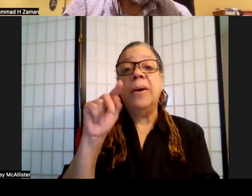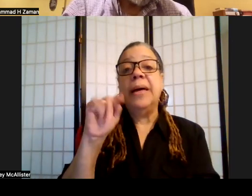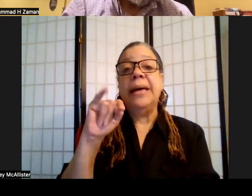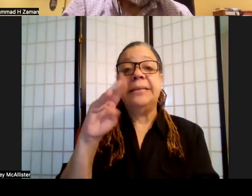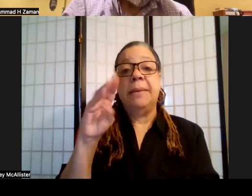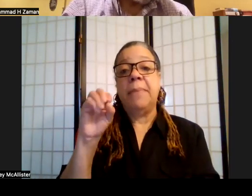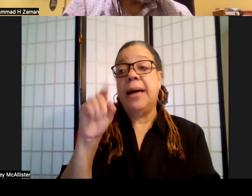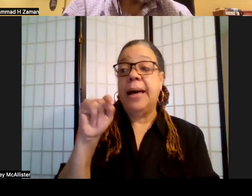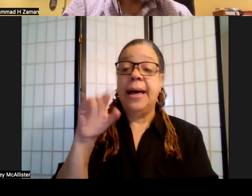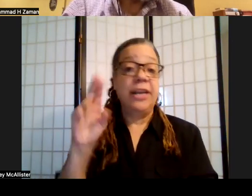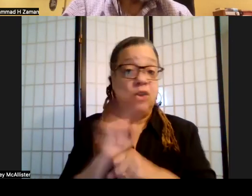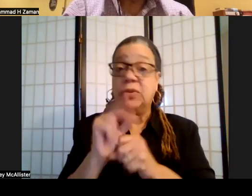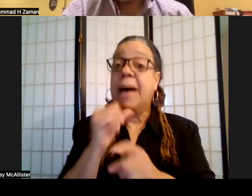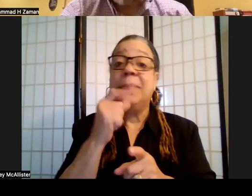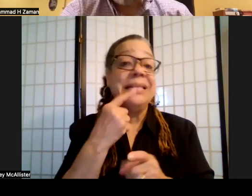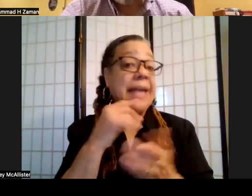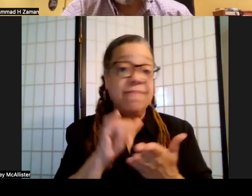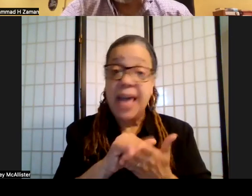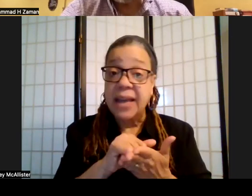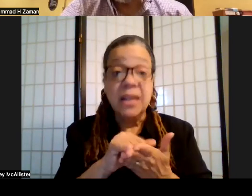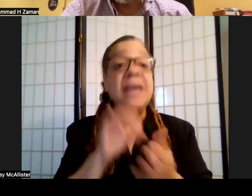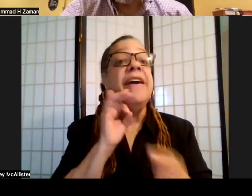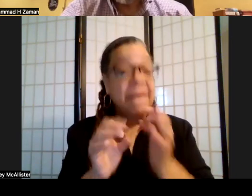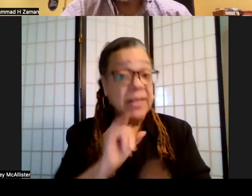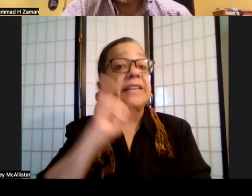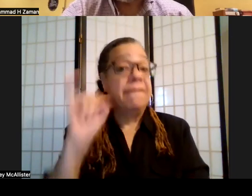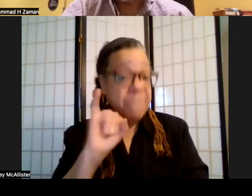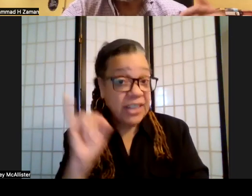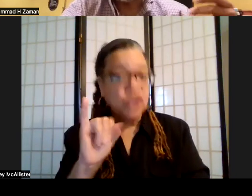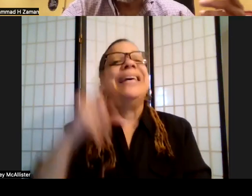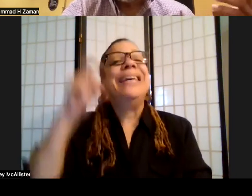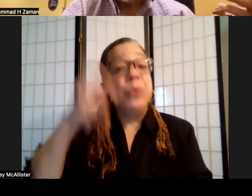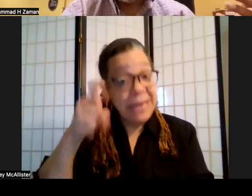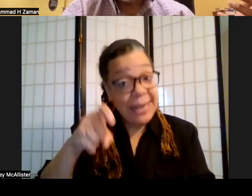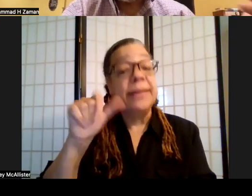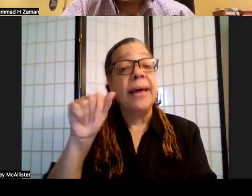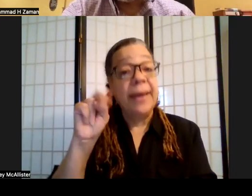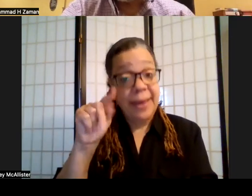uh, of animals, because if there is an infection that needs to be treated by the antibiotic, it's only an ethically